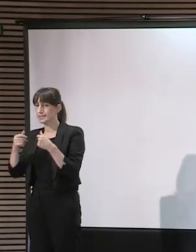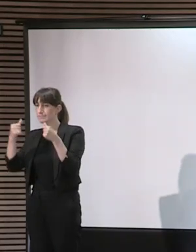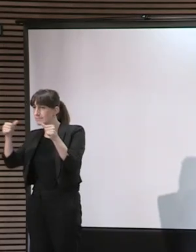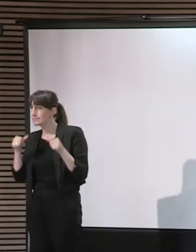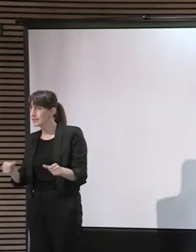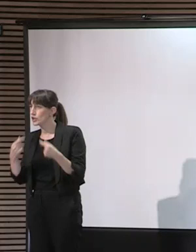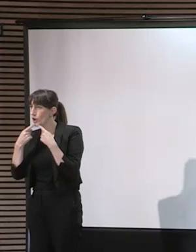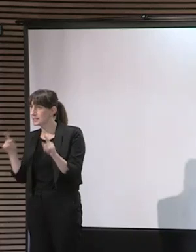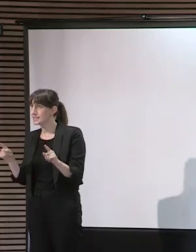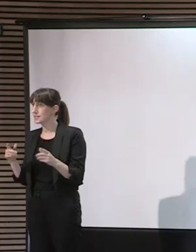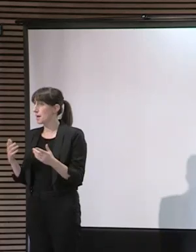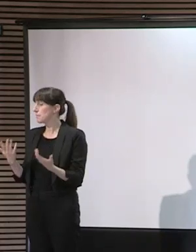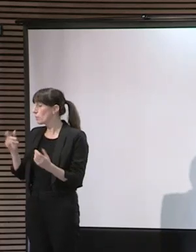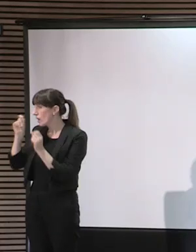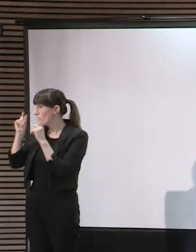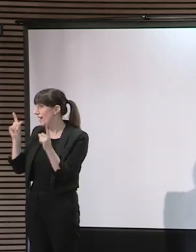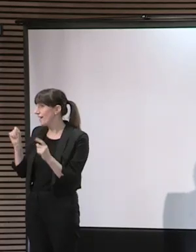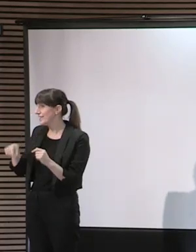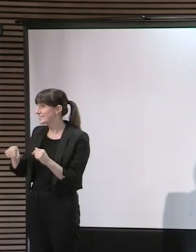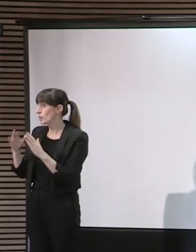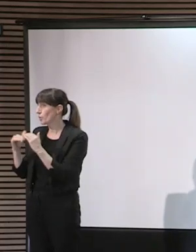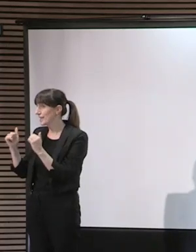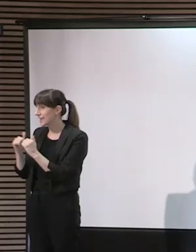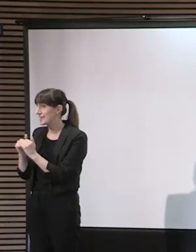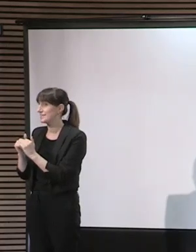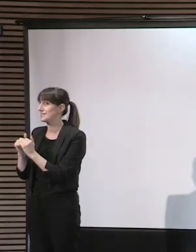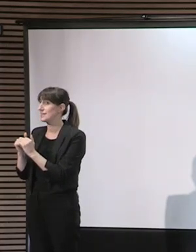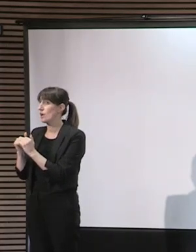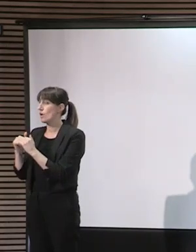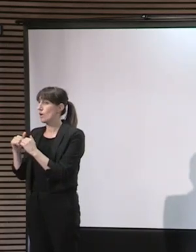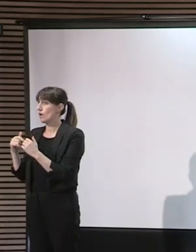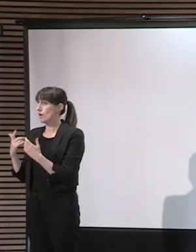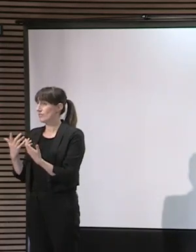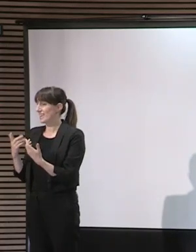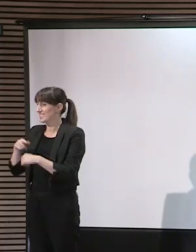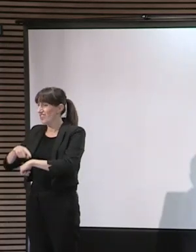the earliest that we could do that. But we were mindful